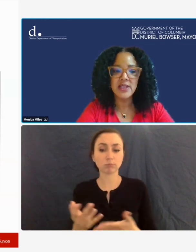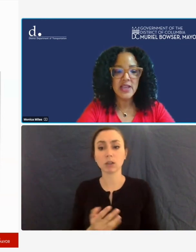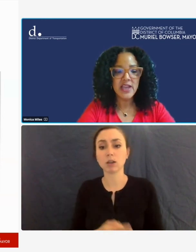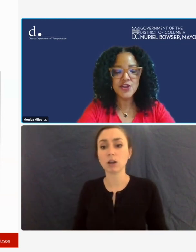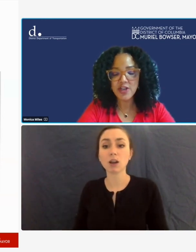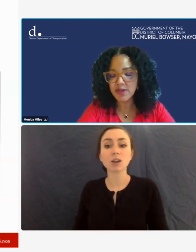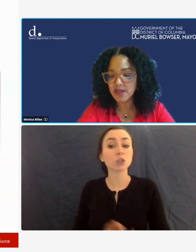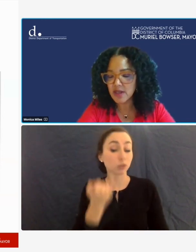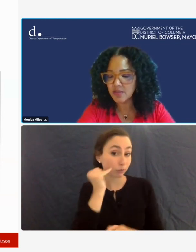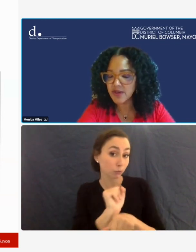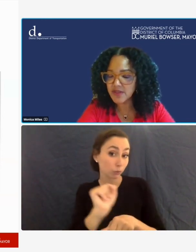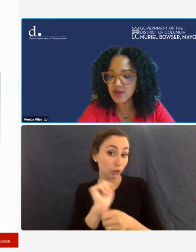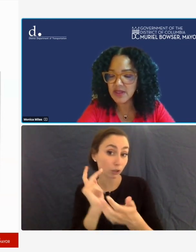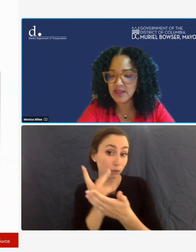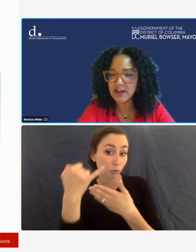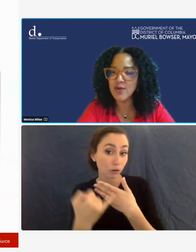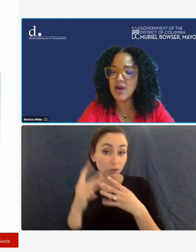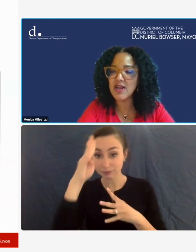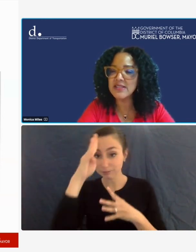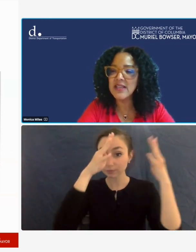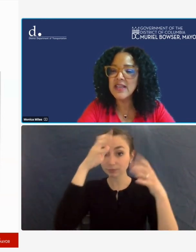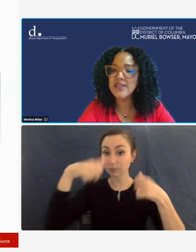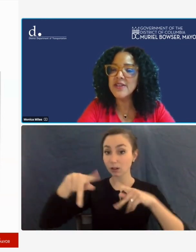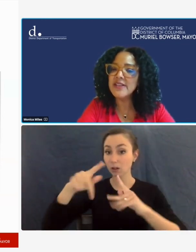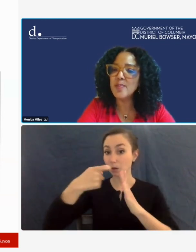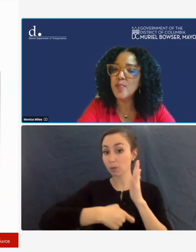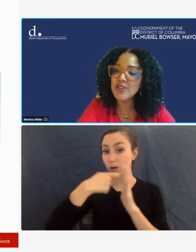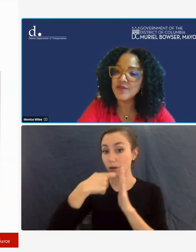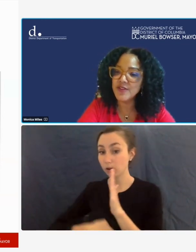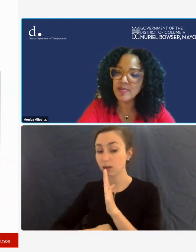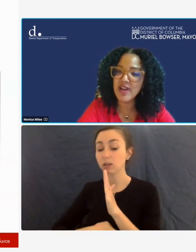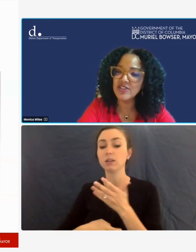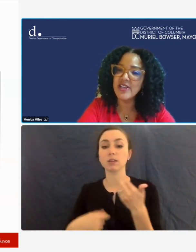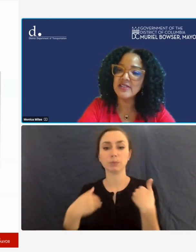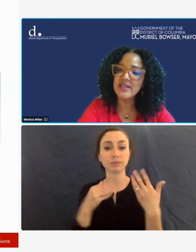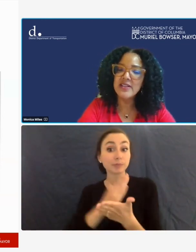and you're coming up with with allowable costs there is a budget for that project so